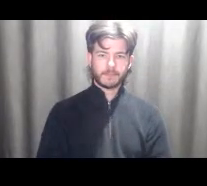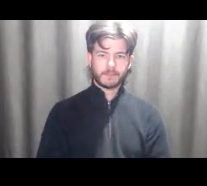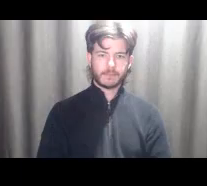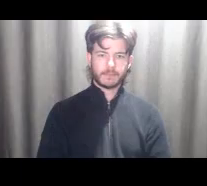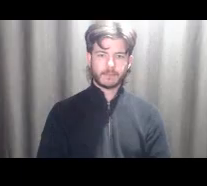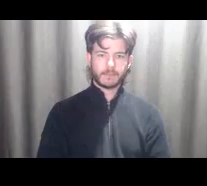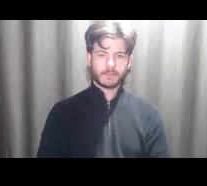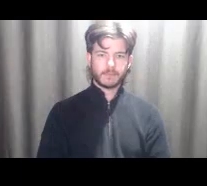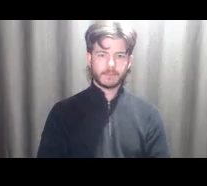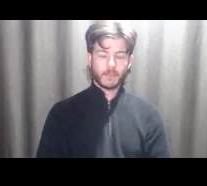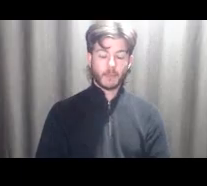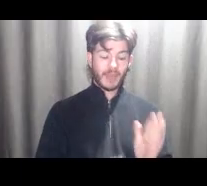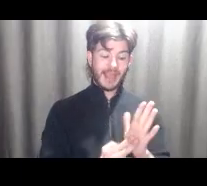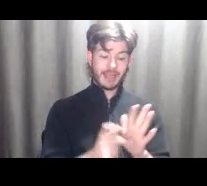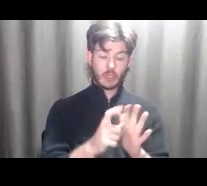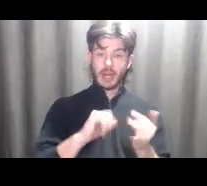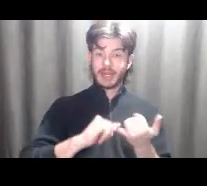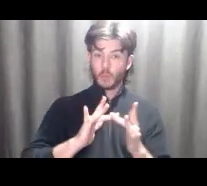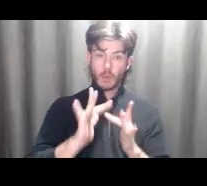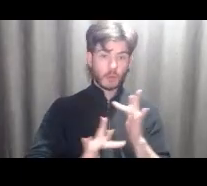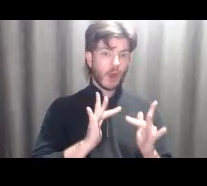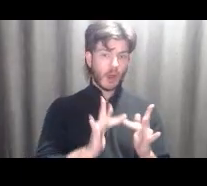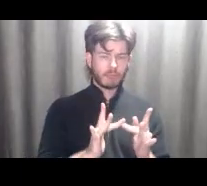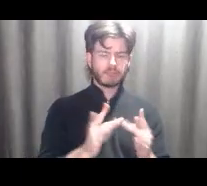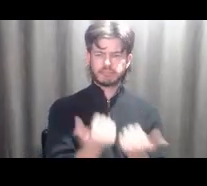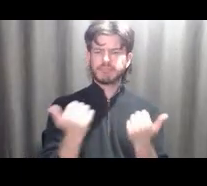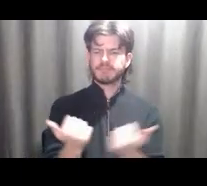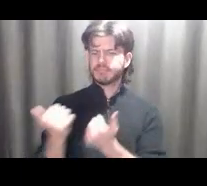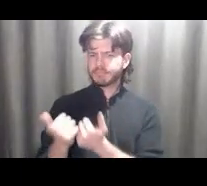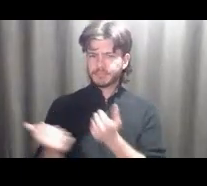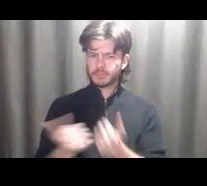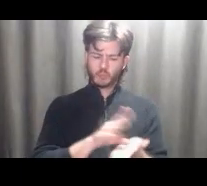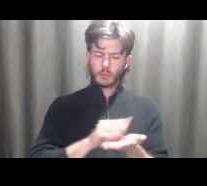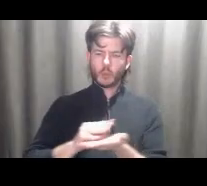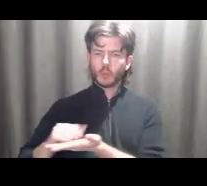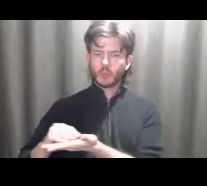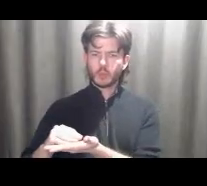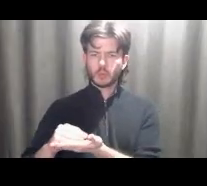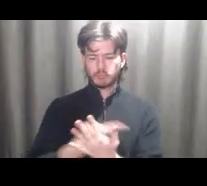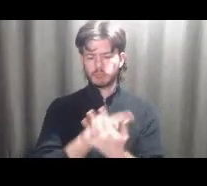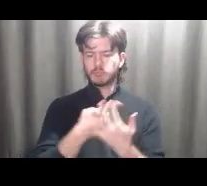The NDIS website has a range of resources that go into the topics that we've covered today.